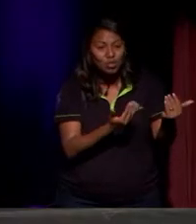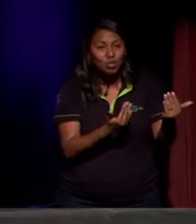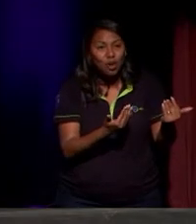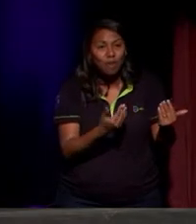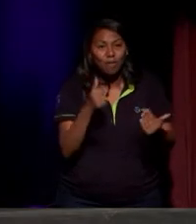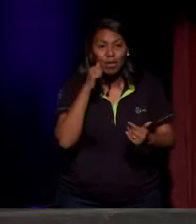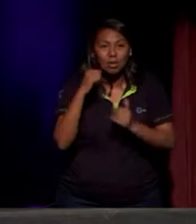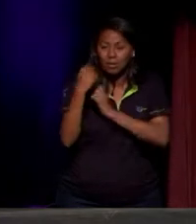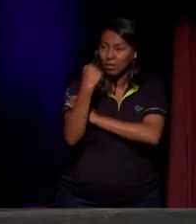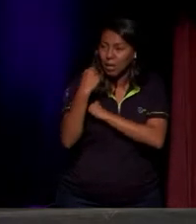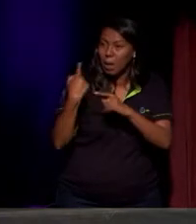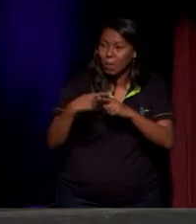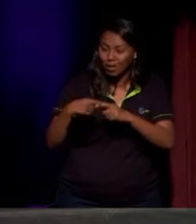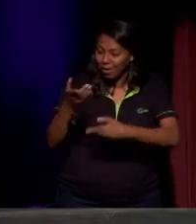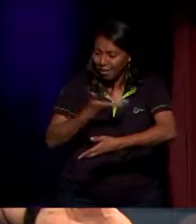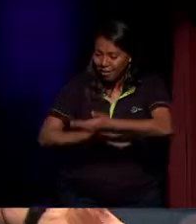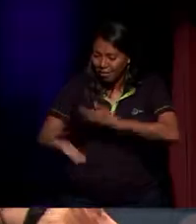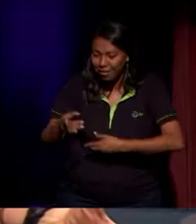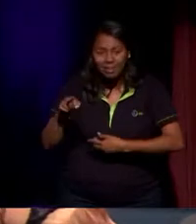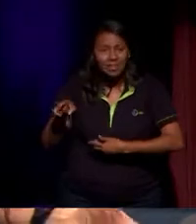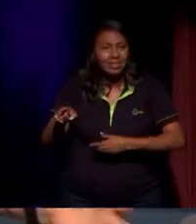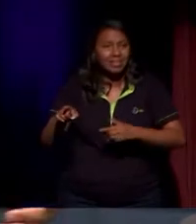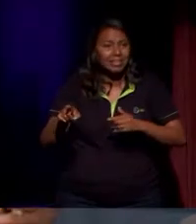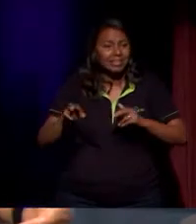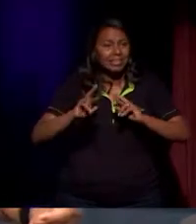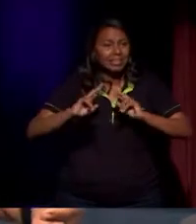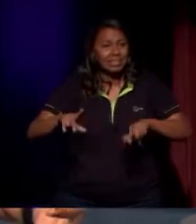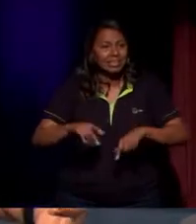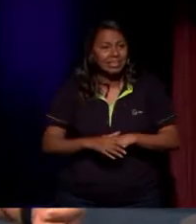with the liberators, that closed